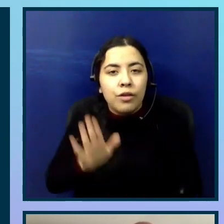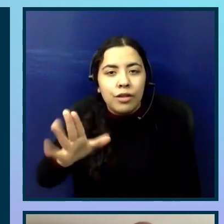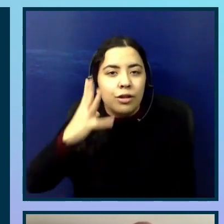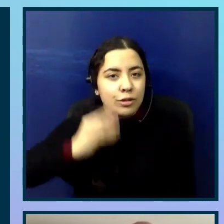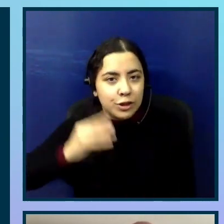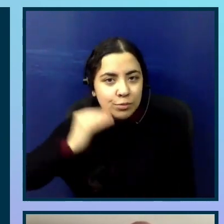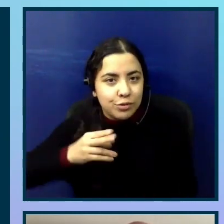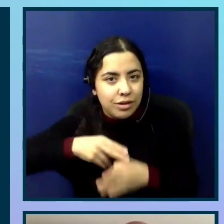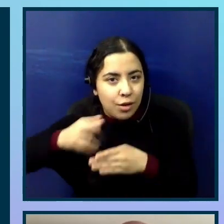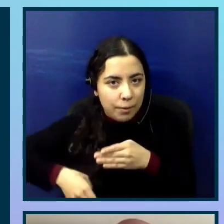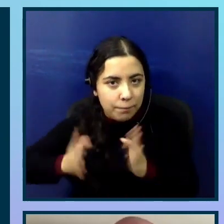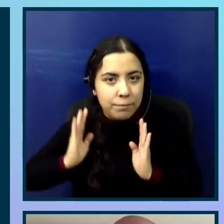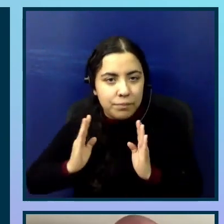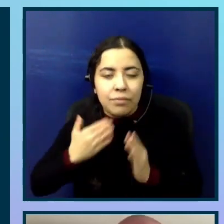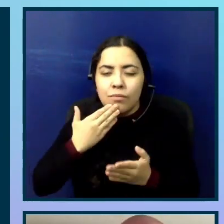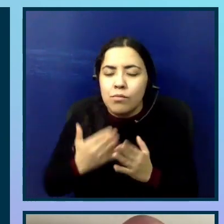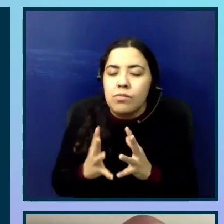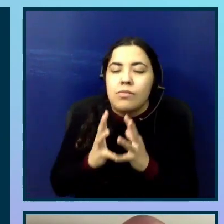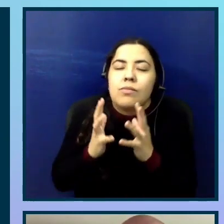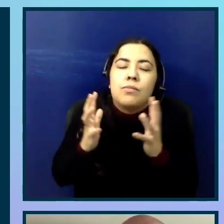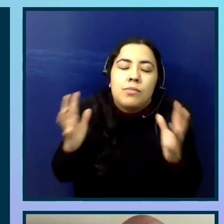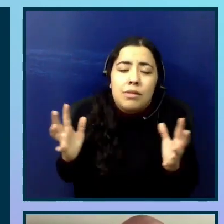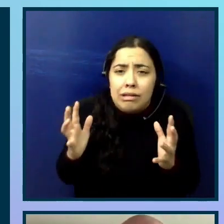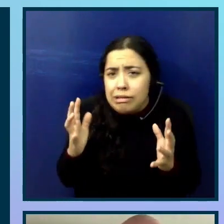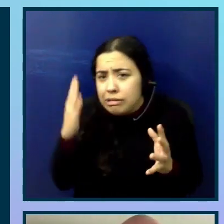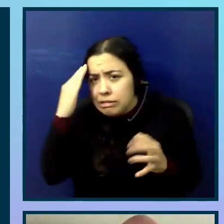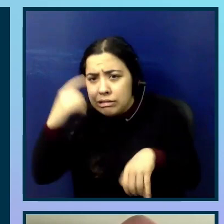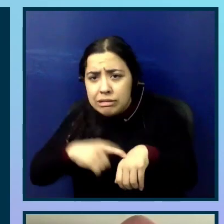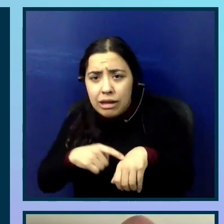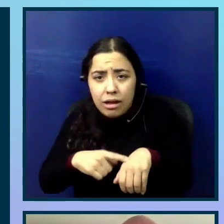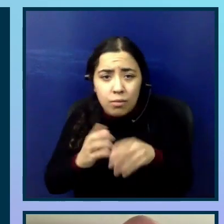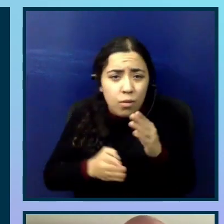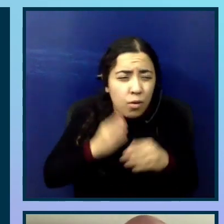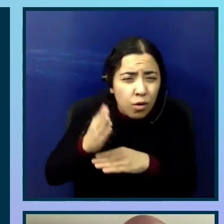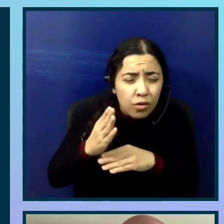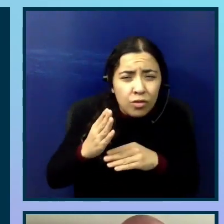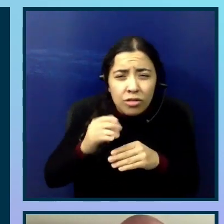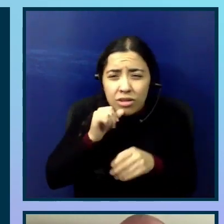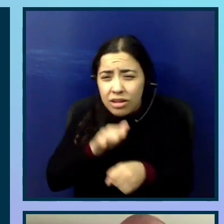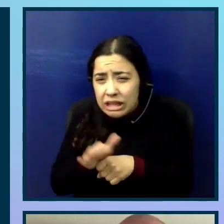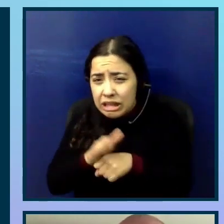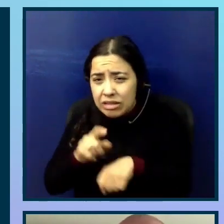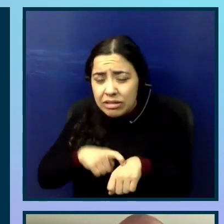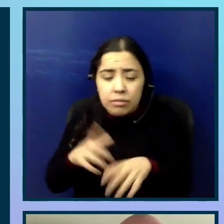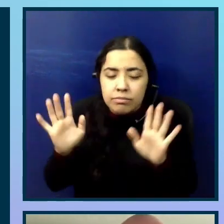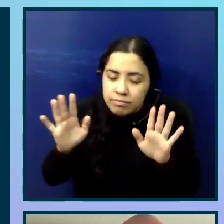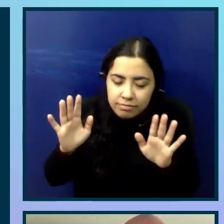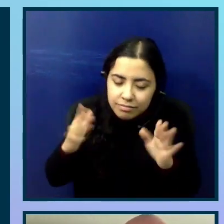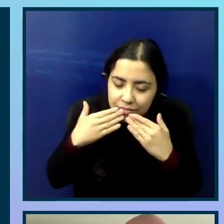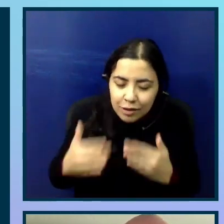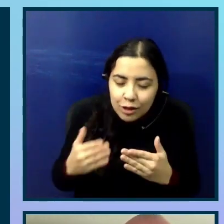Thank you so much. I'm not quite sure if I've overrun or underrun, but thank you so much for sticking with me with that.